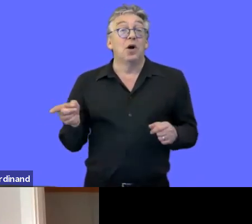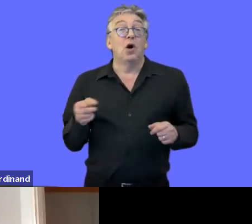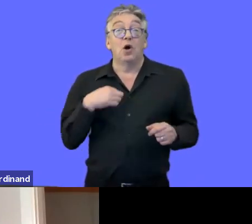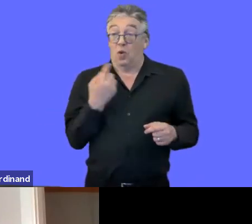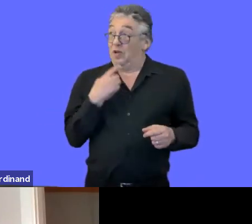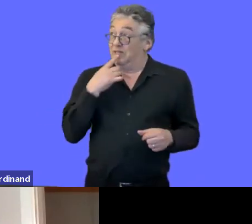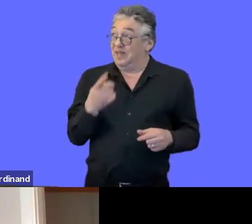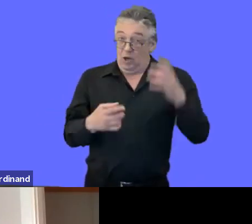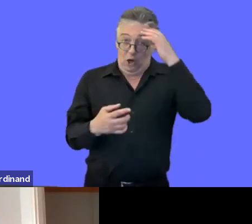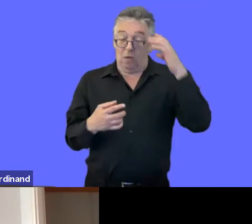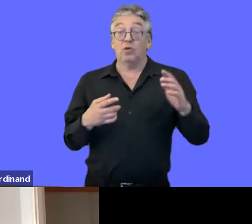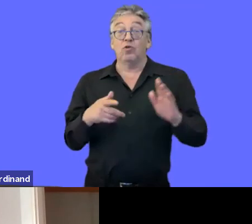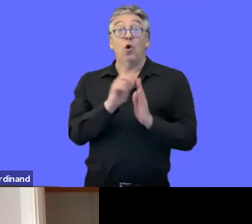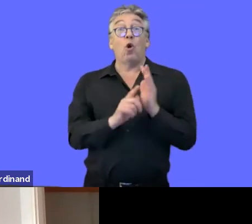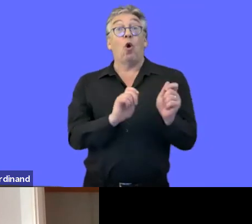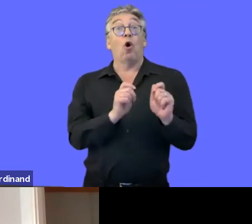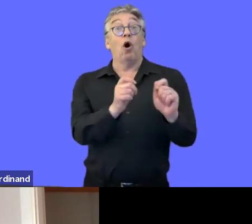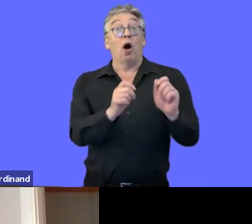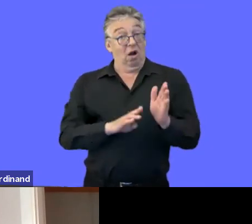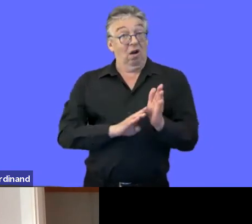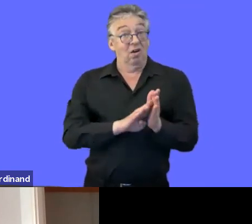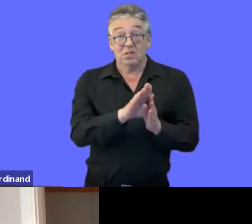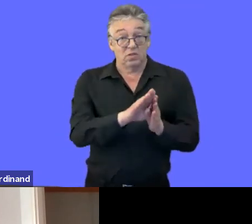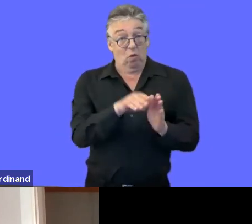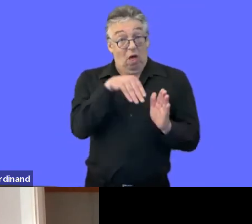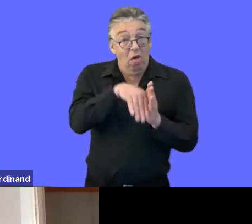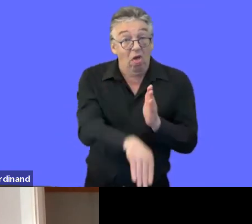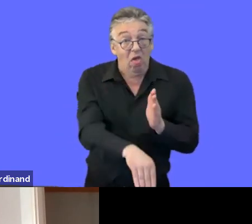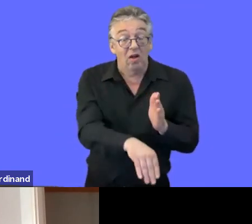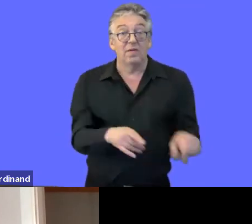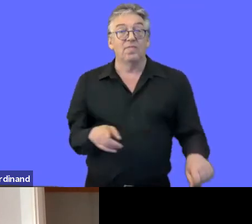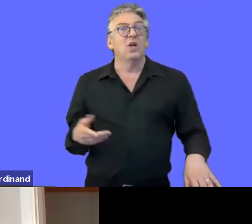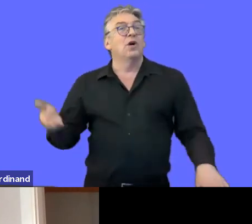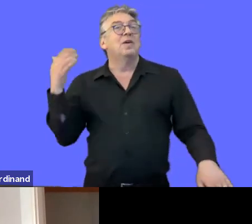The request was before the adoption of general comment number five,